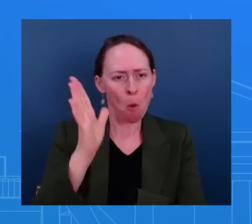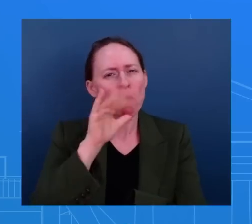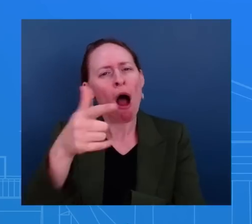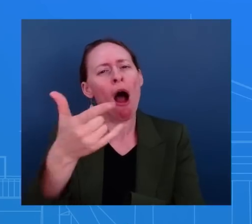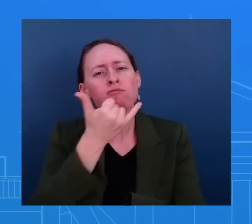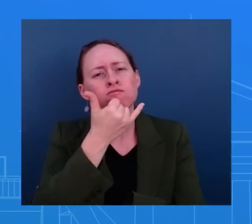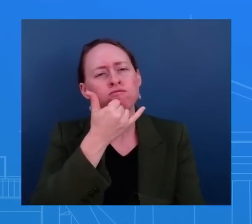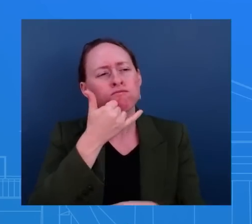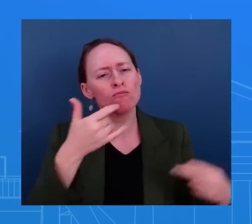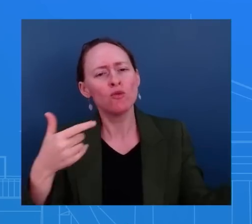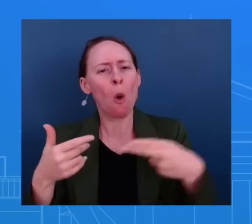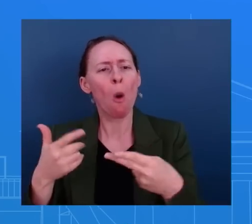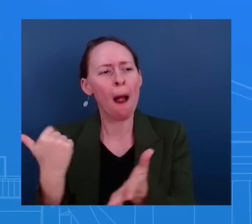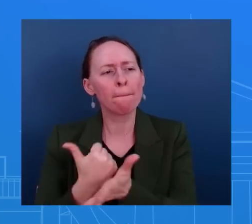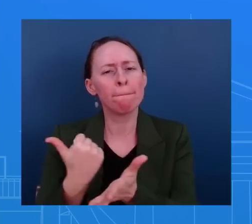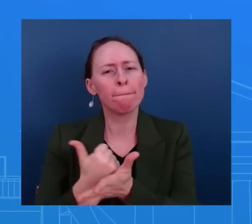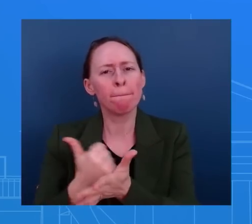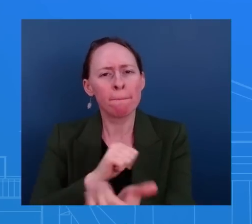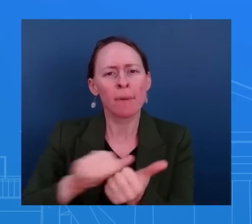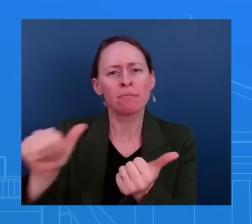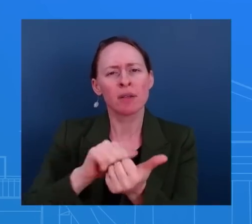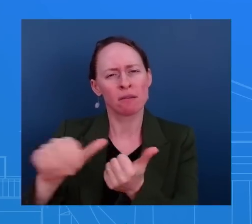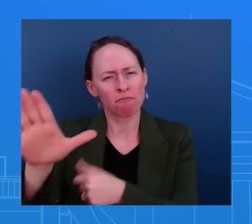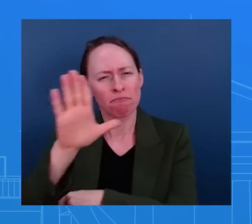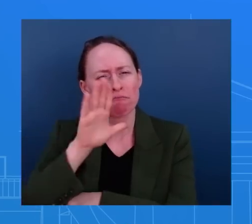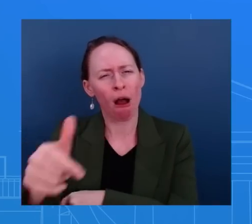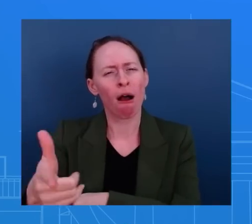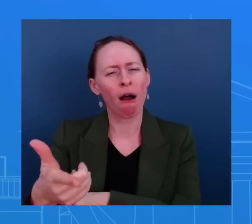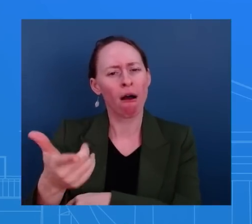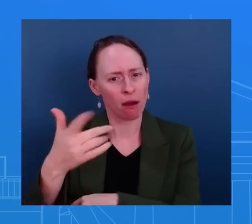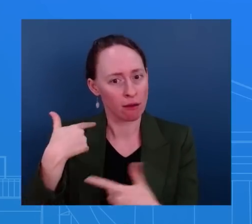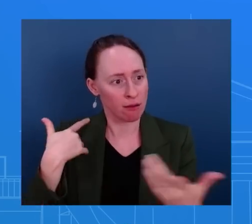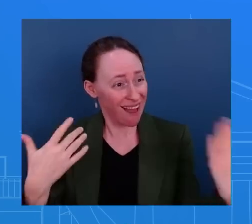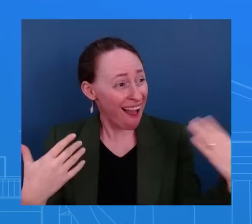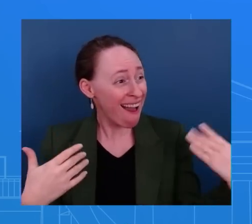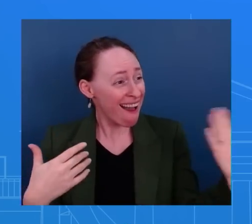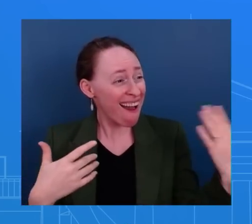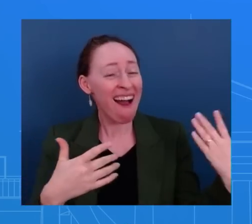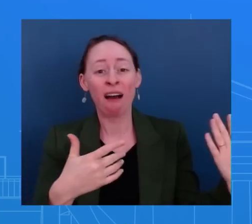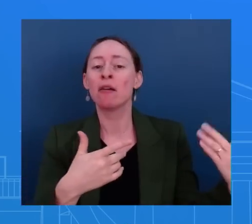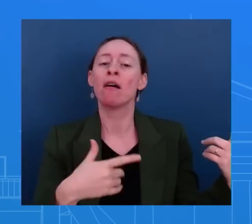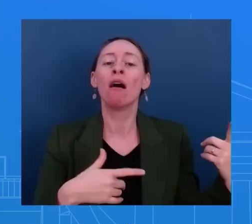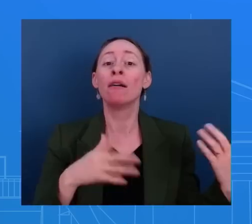that we put forward. The American Rescue Plan turned to -- turned the economy around, put shots in arms,